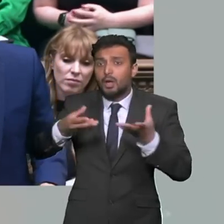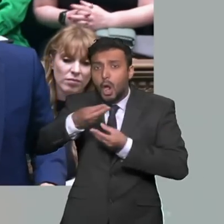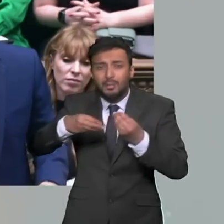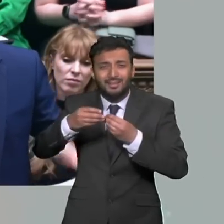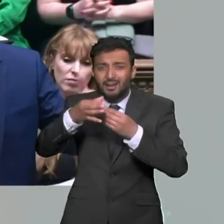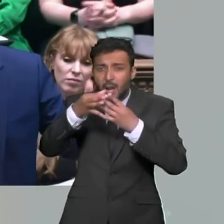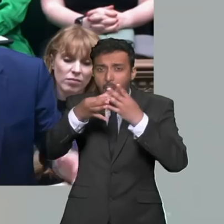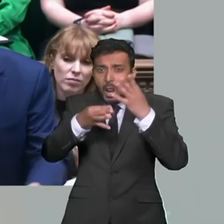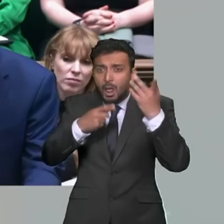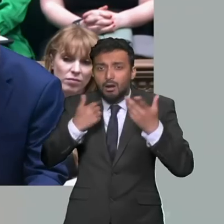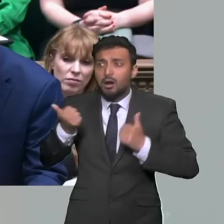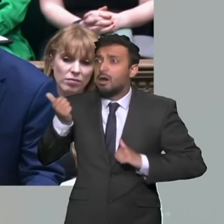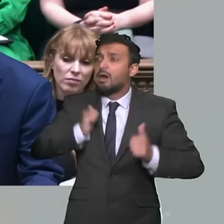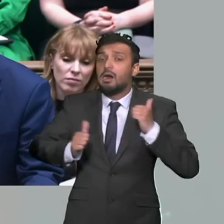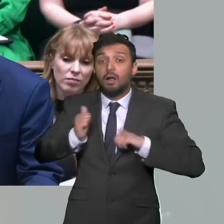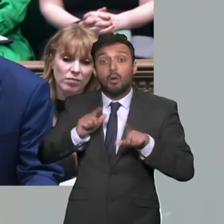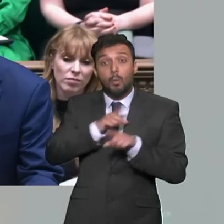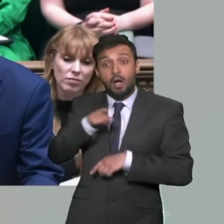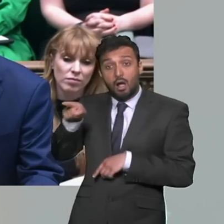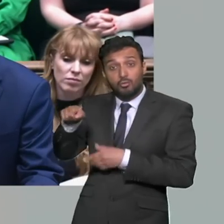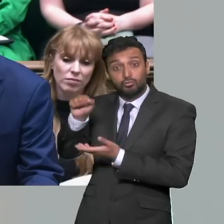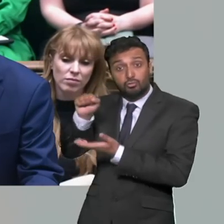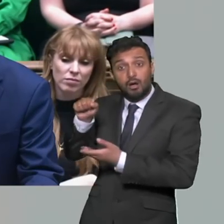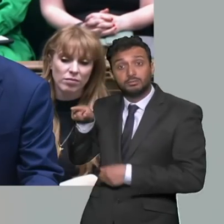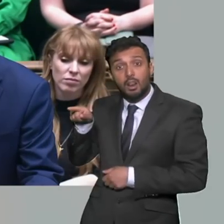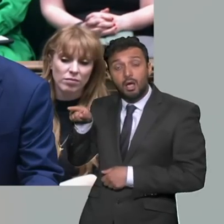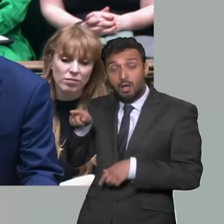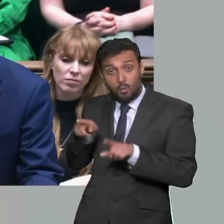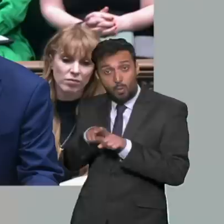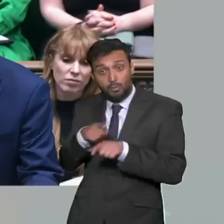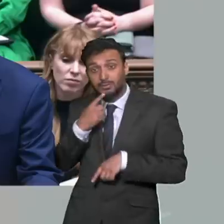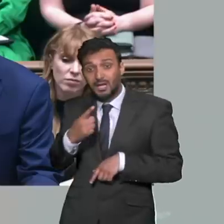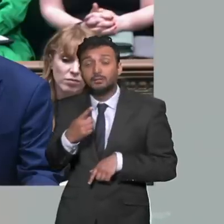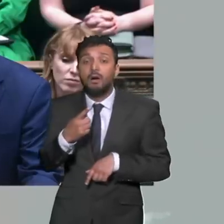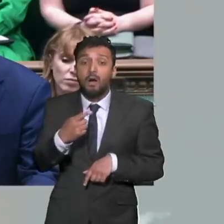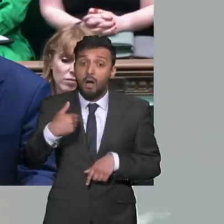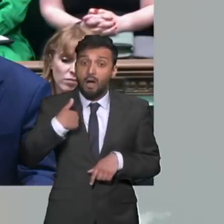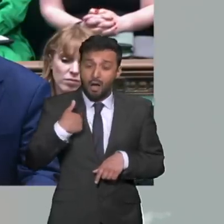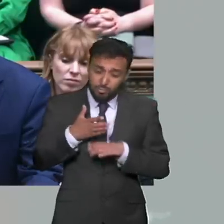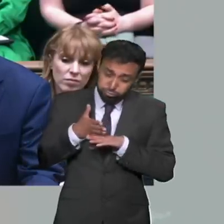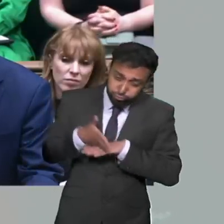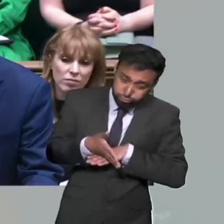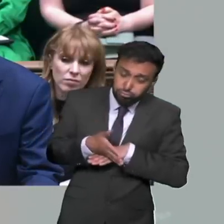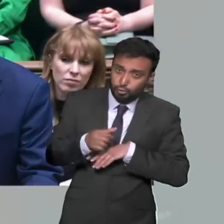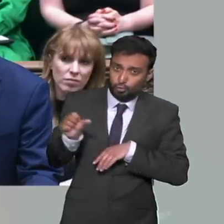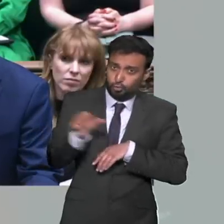Chancellor also claimed that people should “keep more of the rewards of those efforts.”—[Official Report, 27 October 2021; Vol. 702, c. 286.]